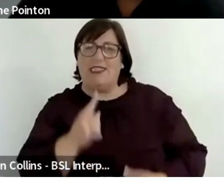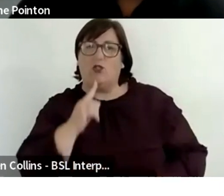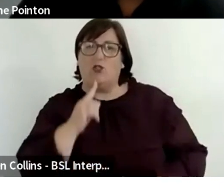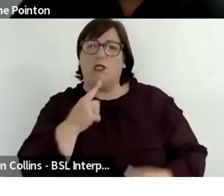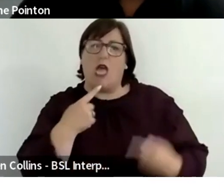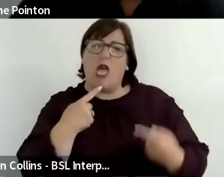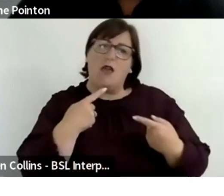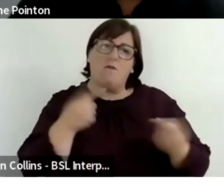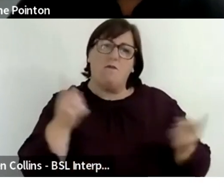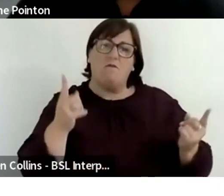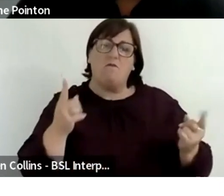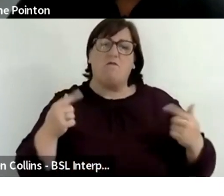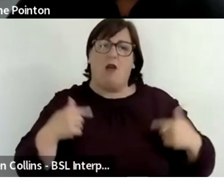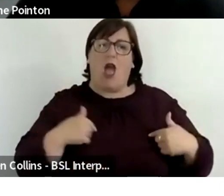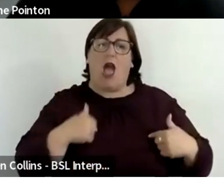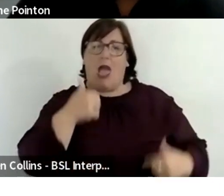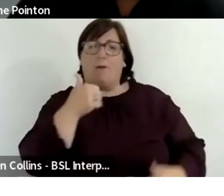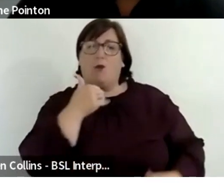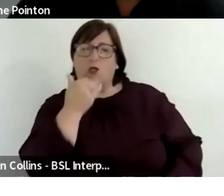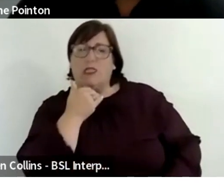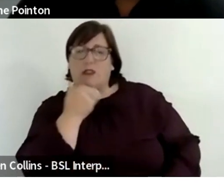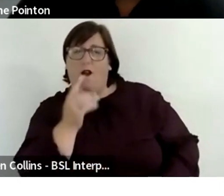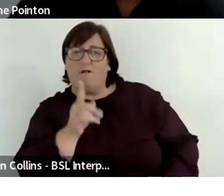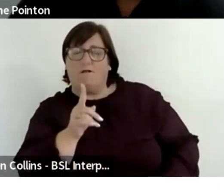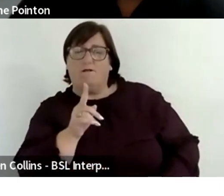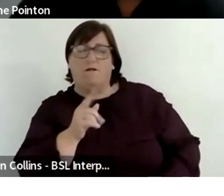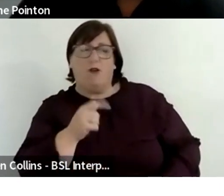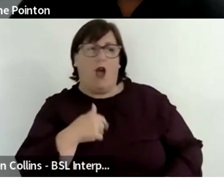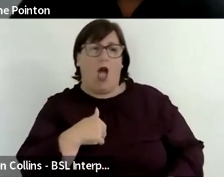we're performing and we are able to fulfil our potential.